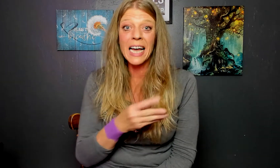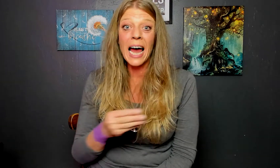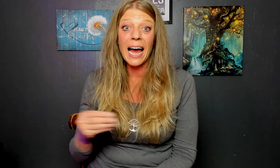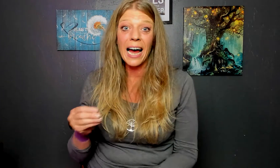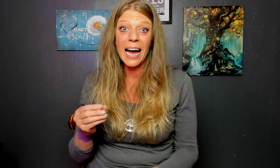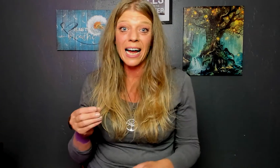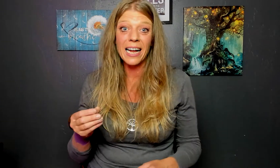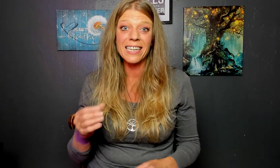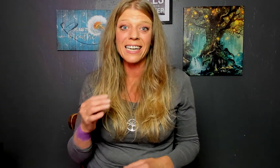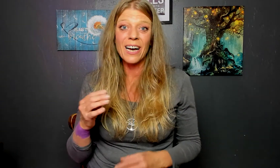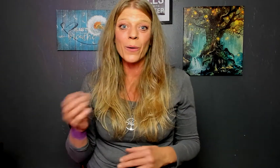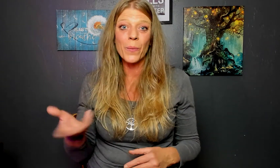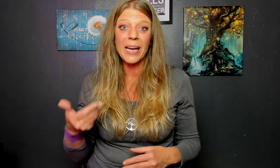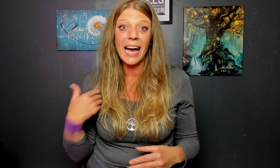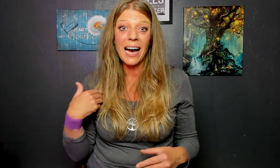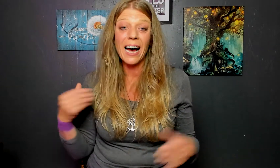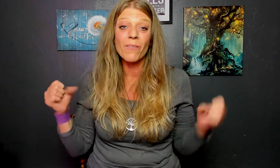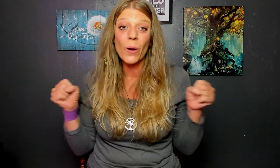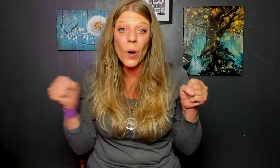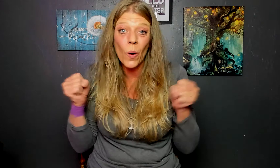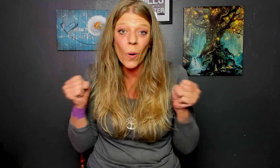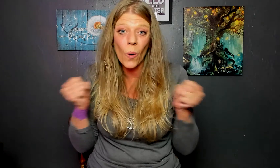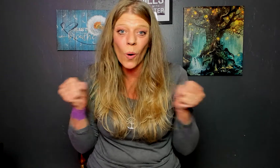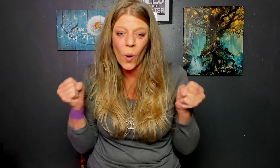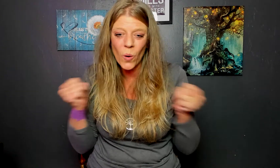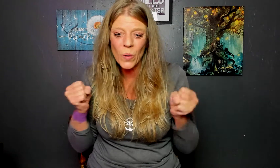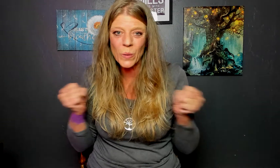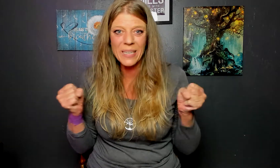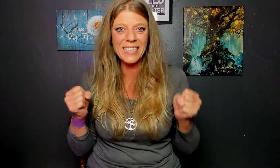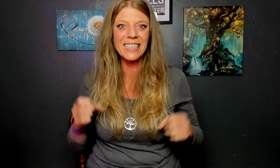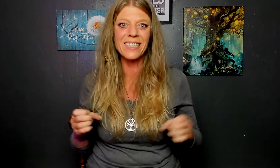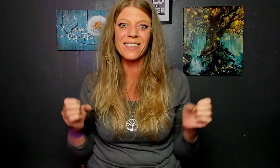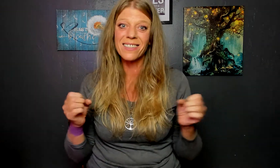And we have COLD.